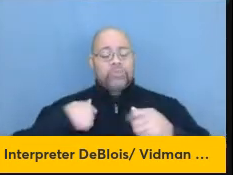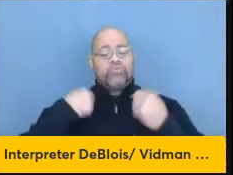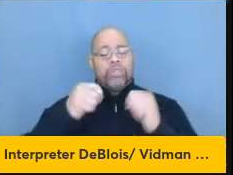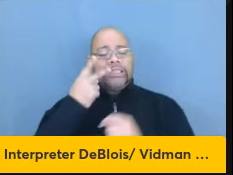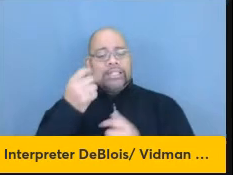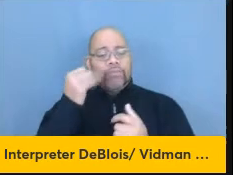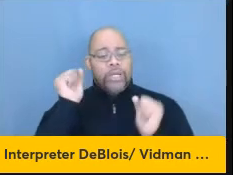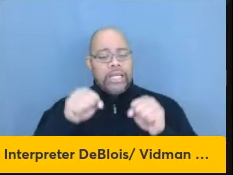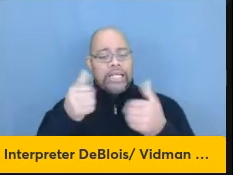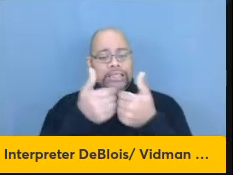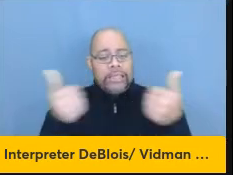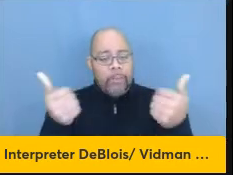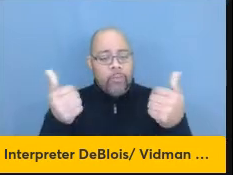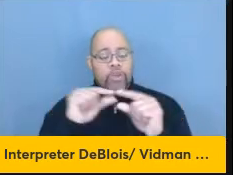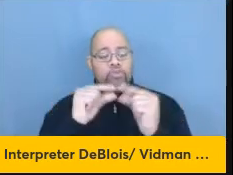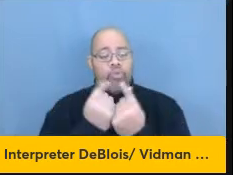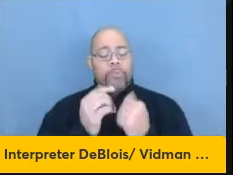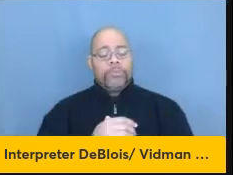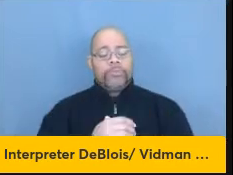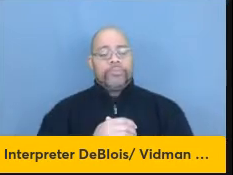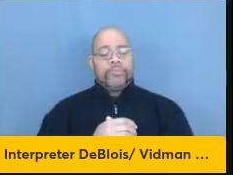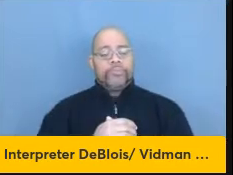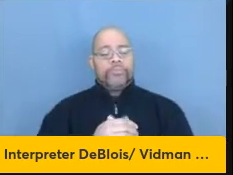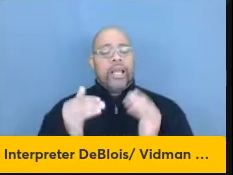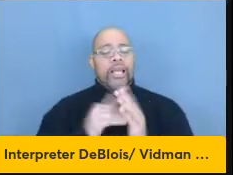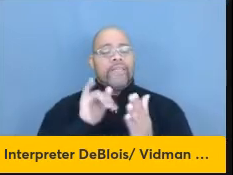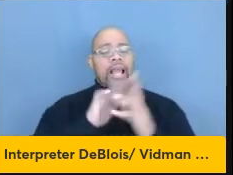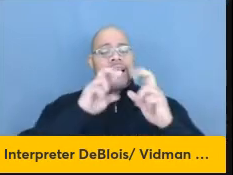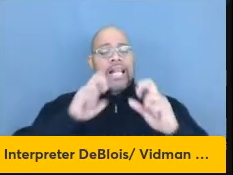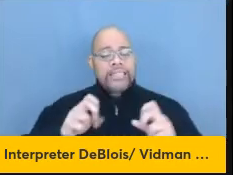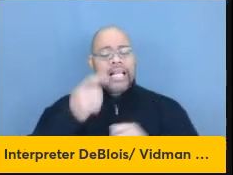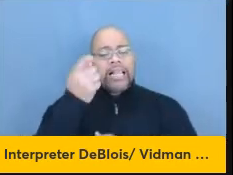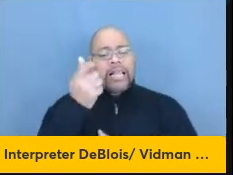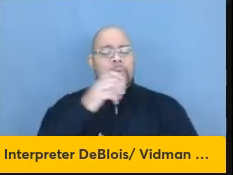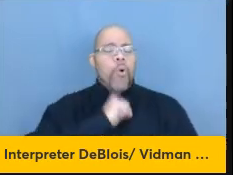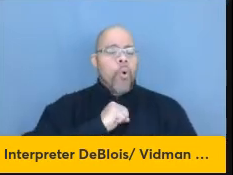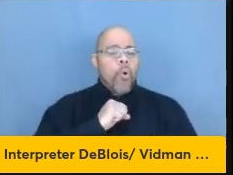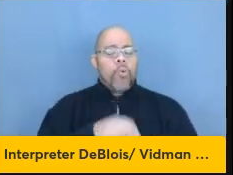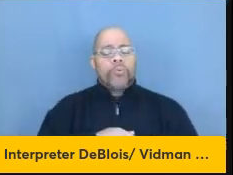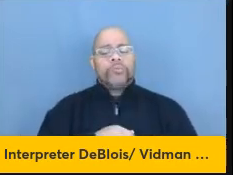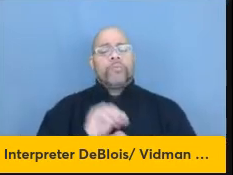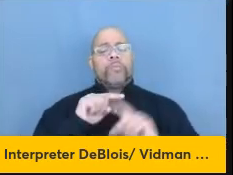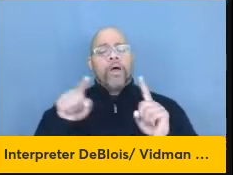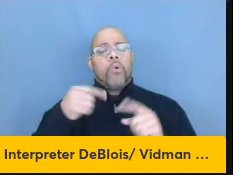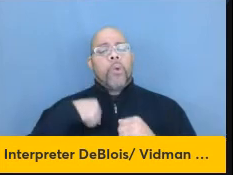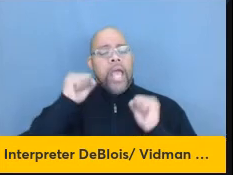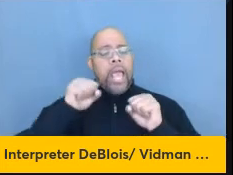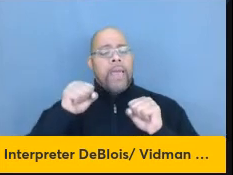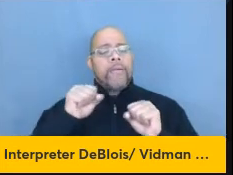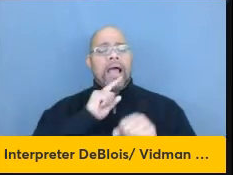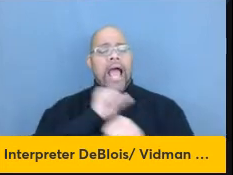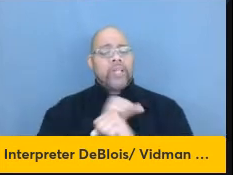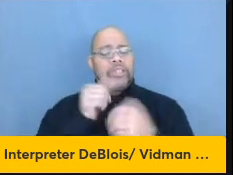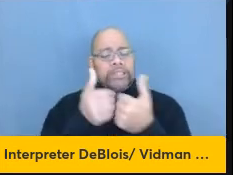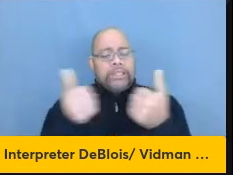could separate the groups. Again, this analysis a little bit old. But we've been able actually to separate the febrile